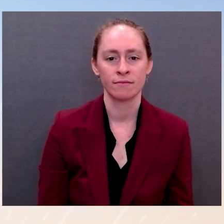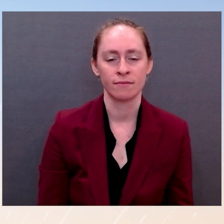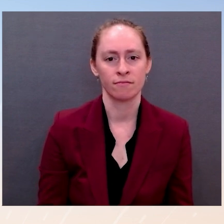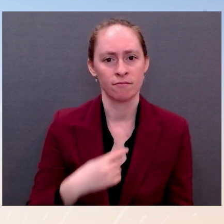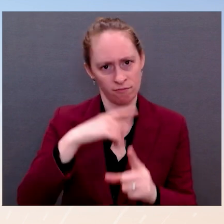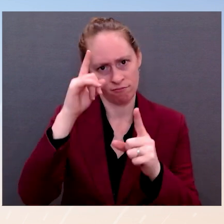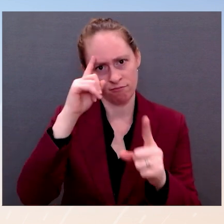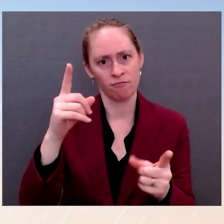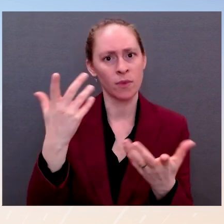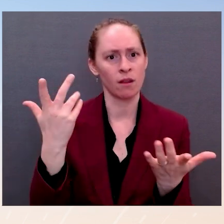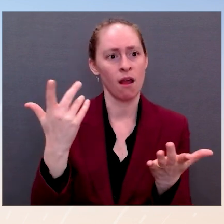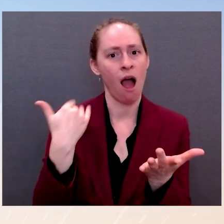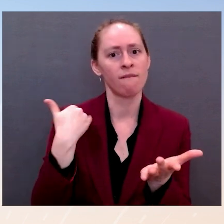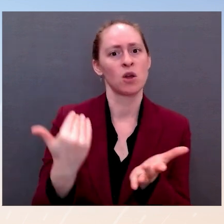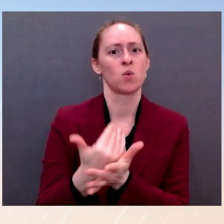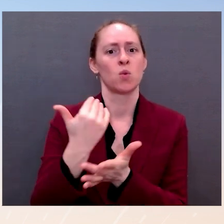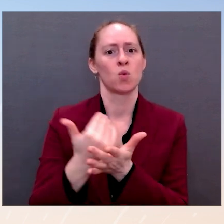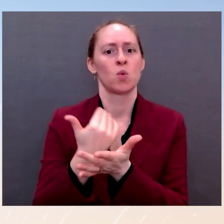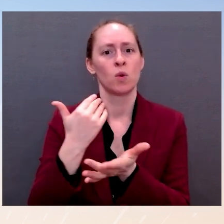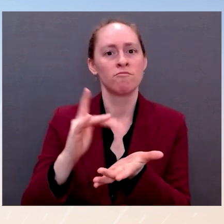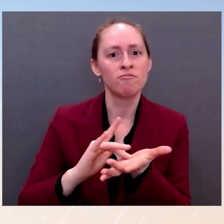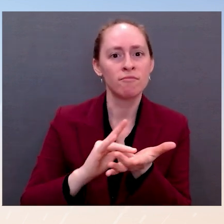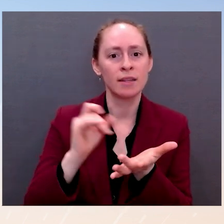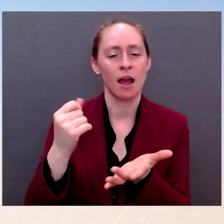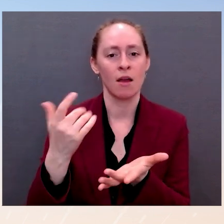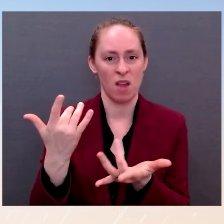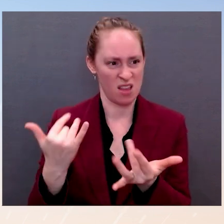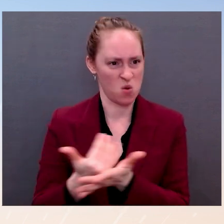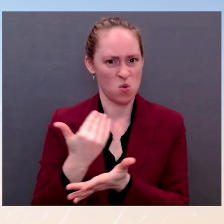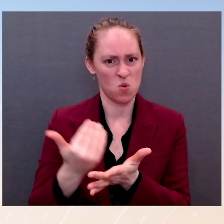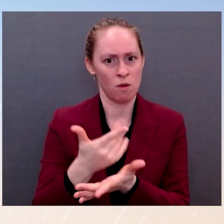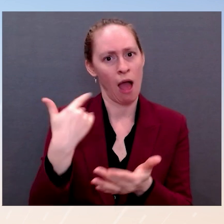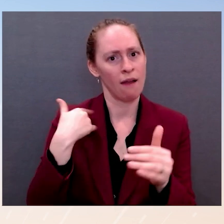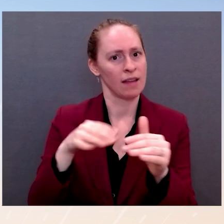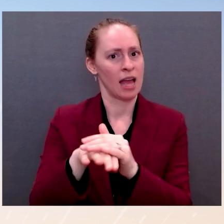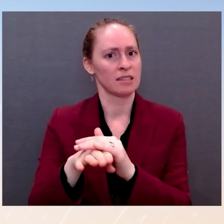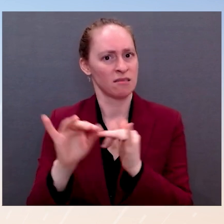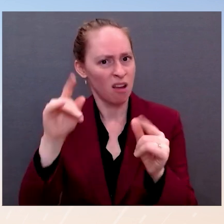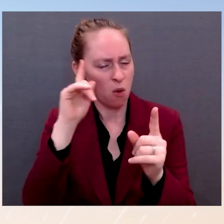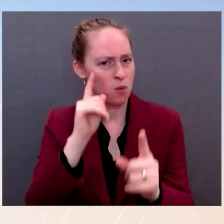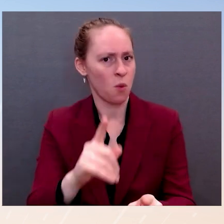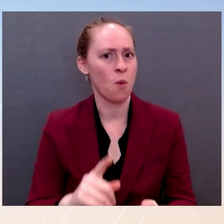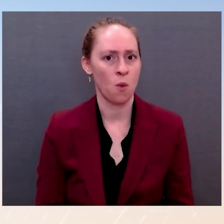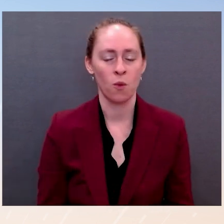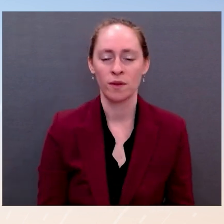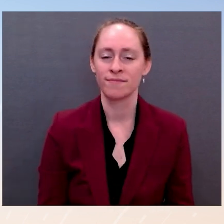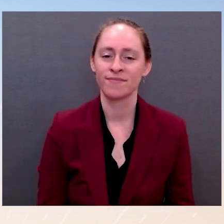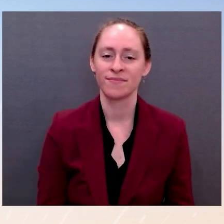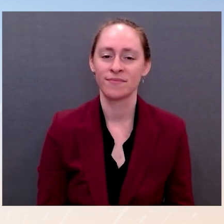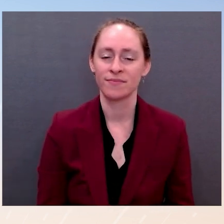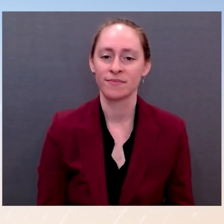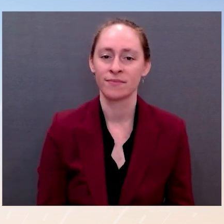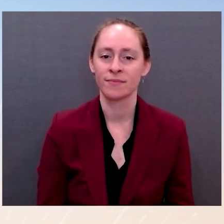to the care that is coming online because there are such groundbreaking treatments. We also in our innovation center